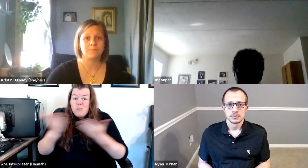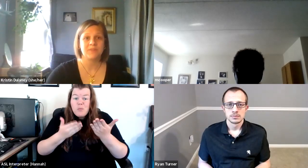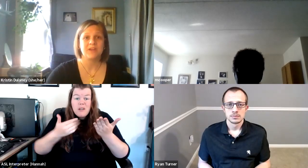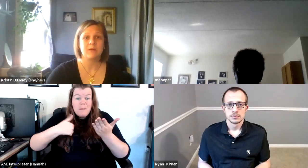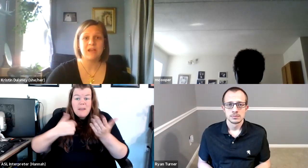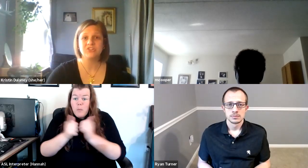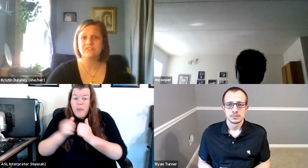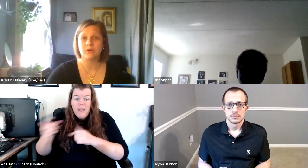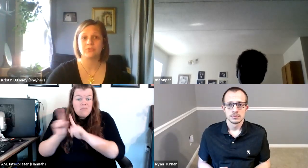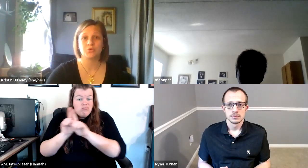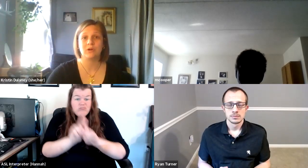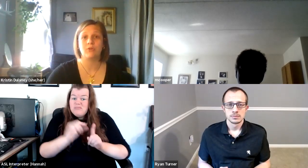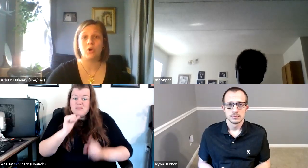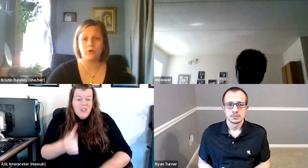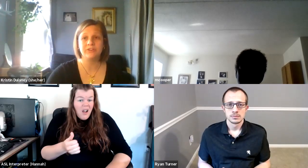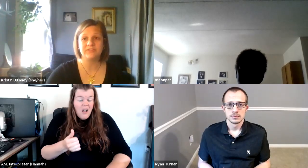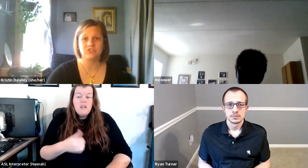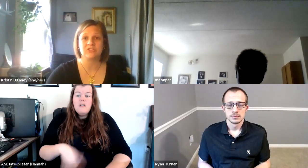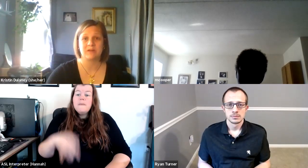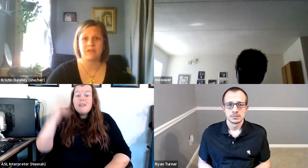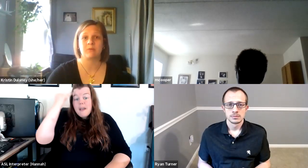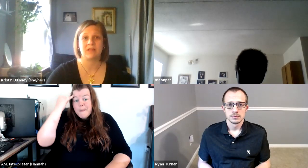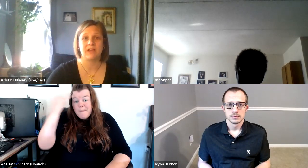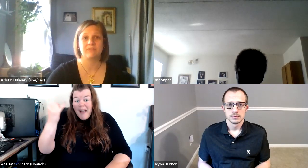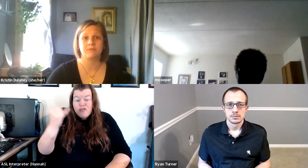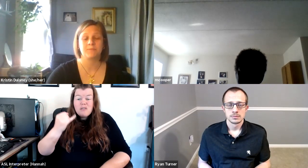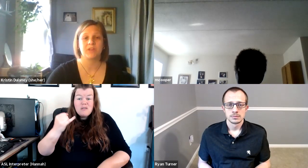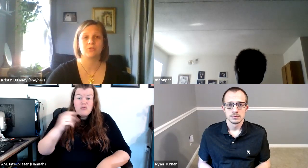Further, imagine if that was true of all the decisions I made in my life